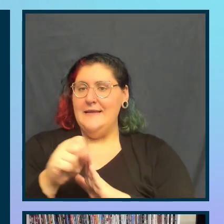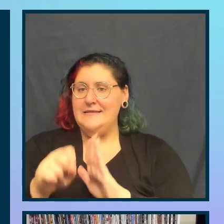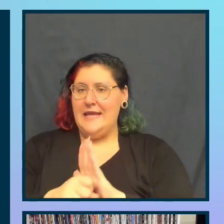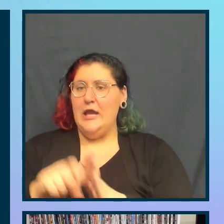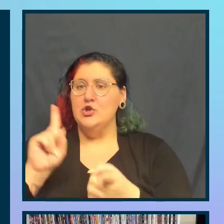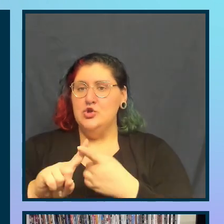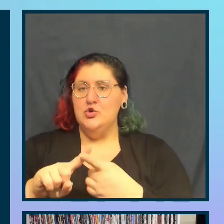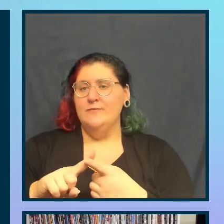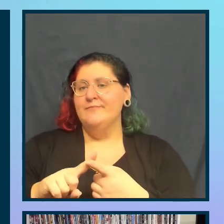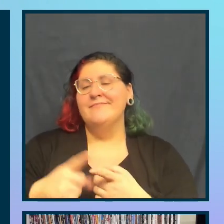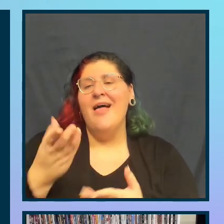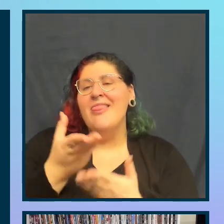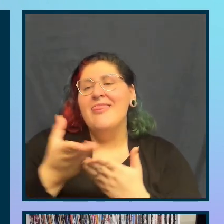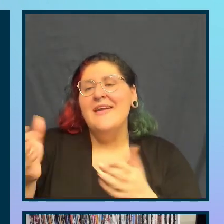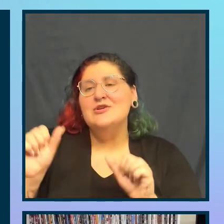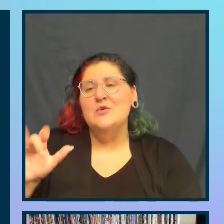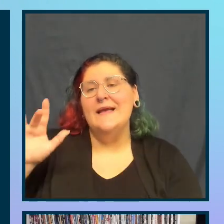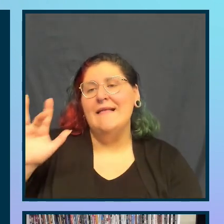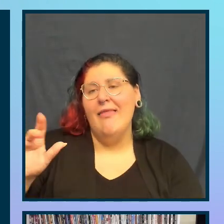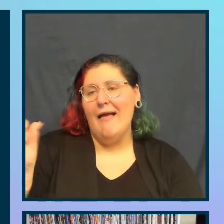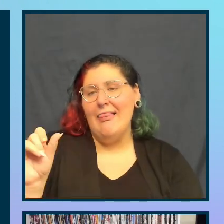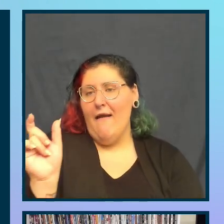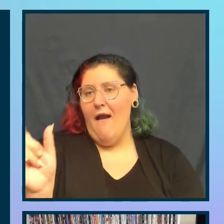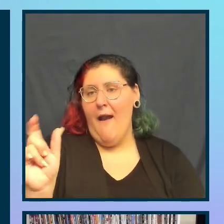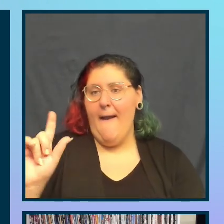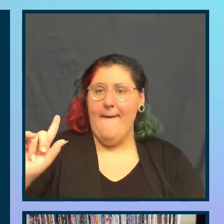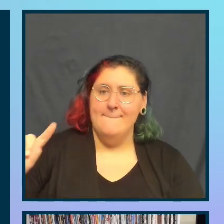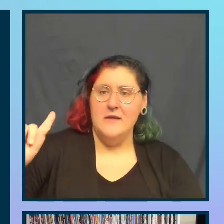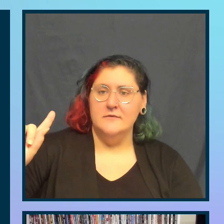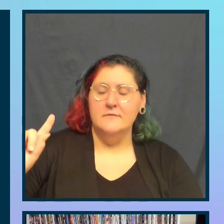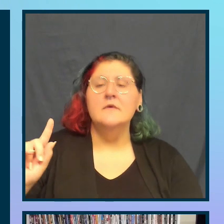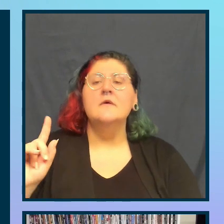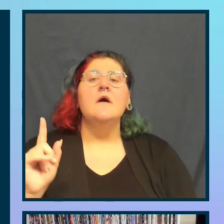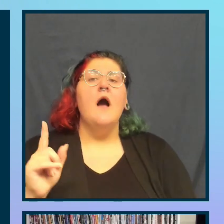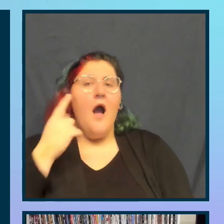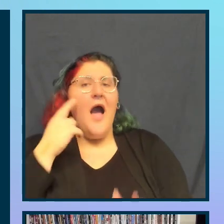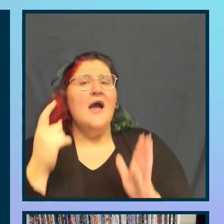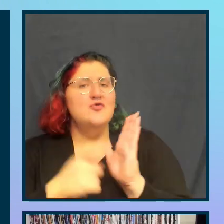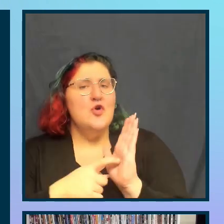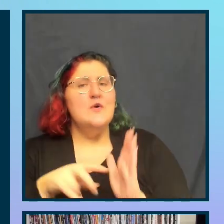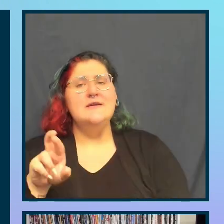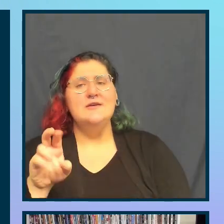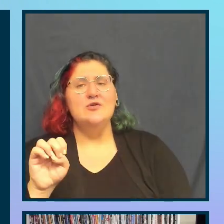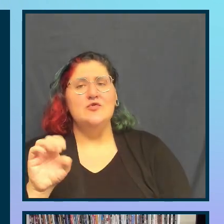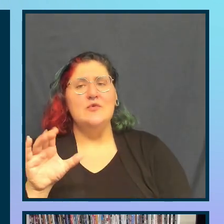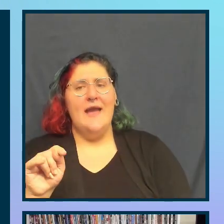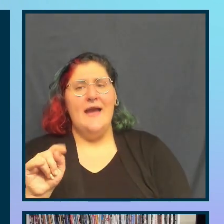So while reading the accessibility API, I noticed that React Native provides a generic button component,